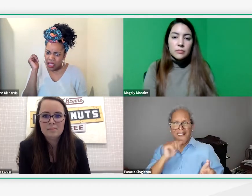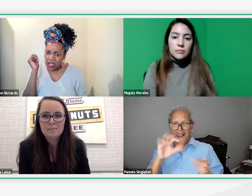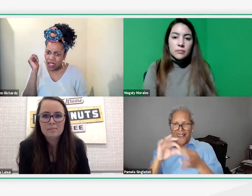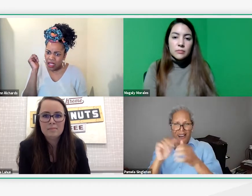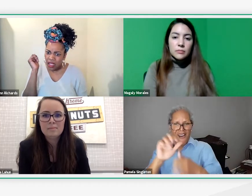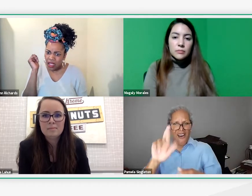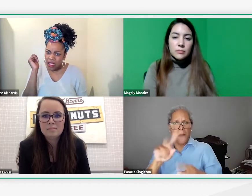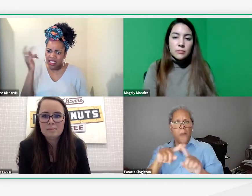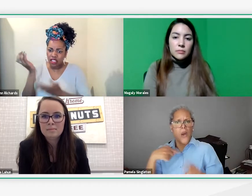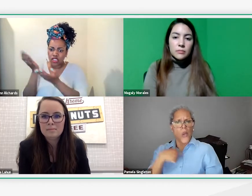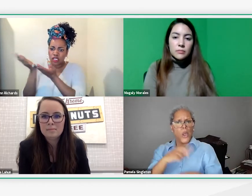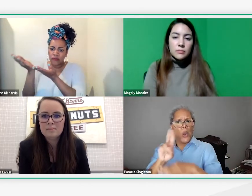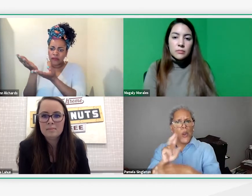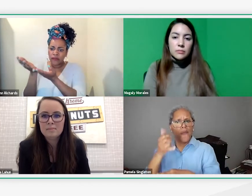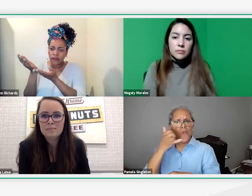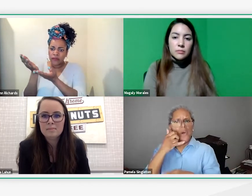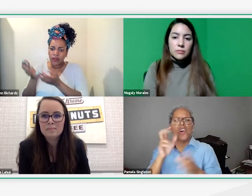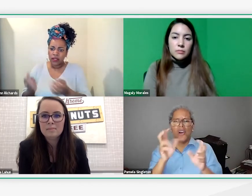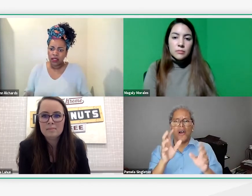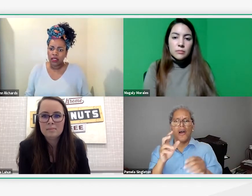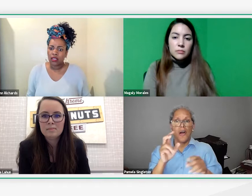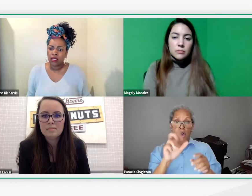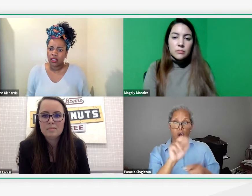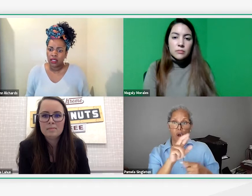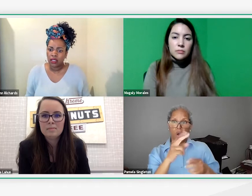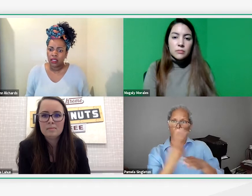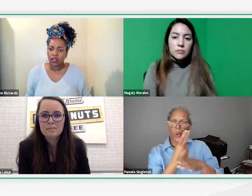So there's there's a whole section for your car, as a self-employed person,